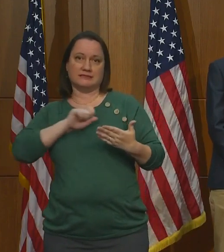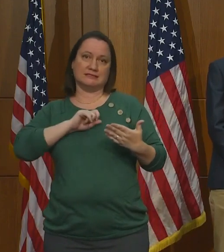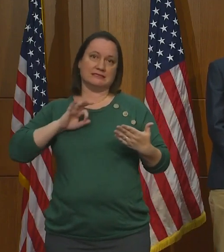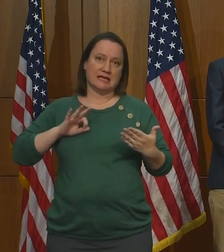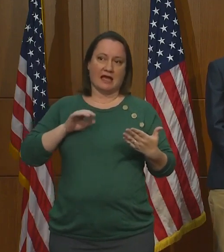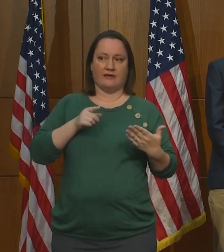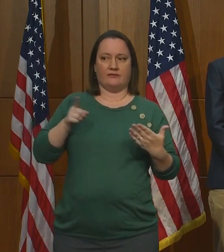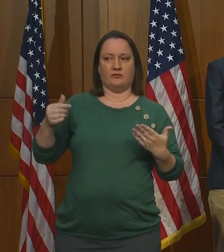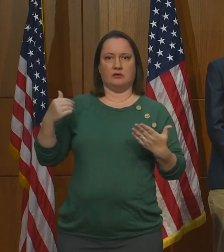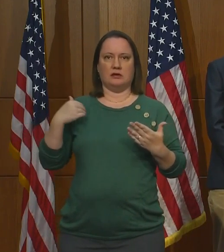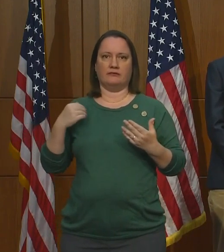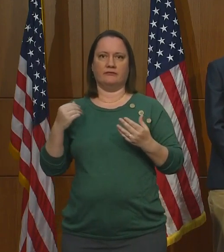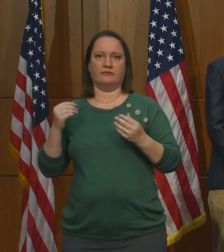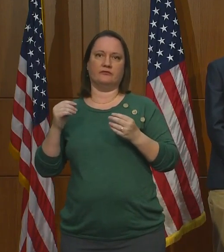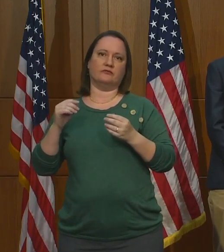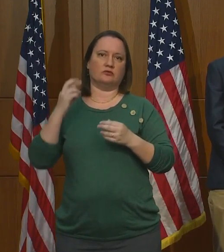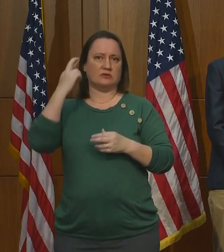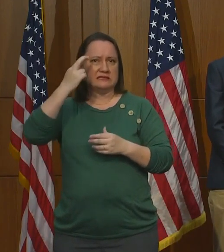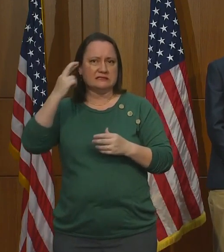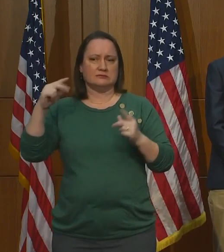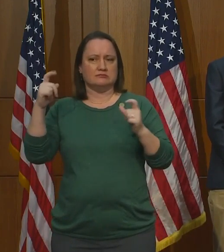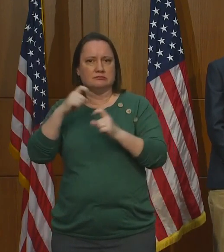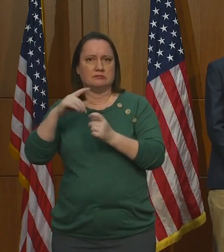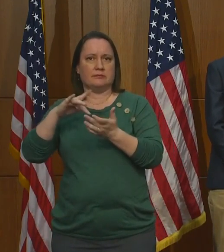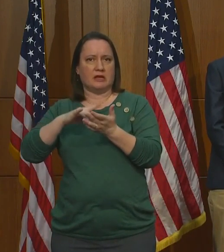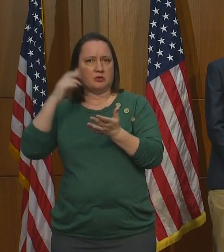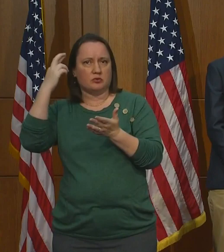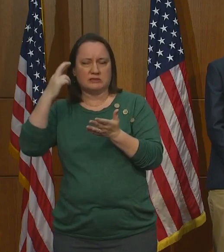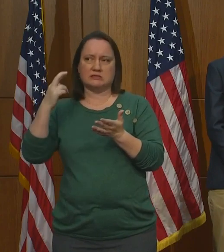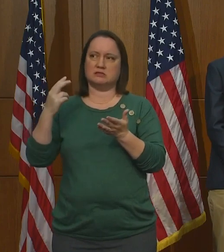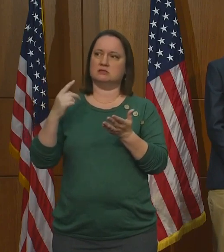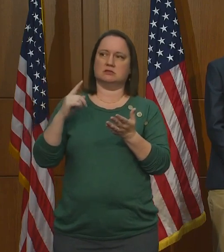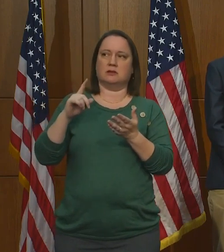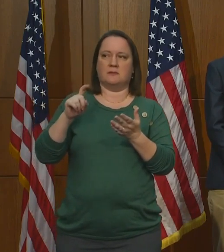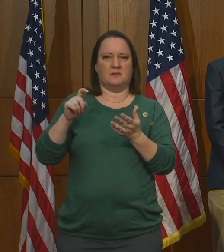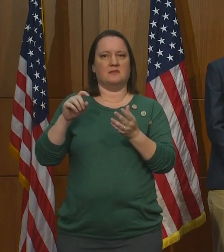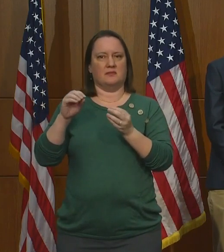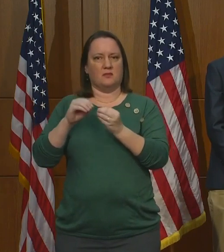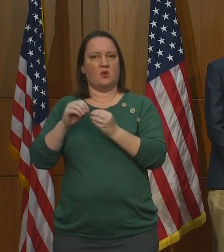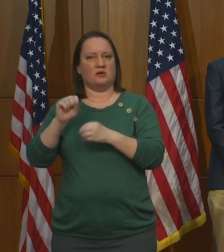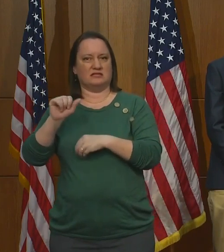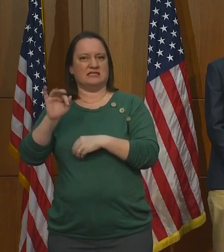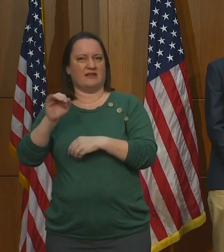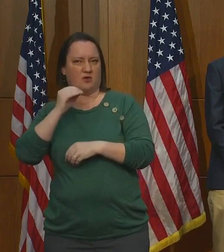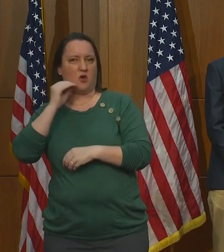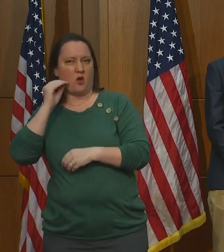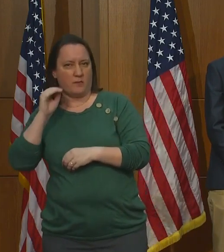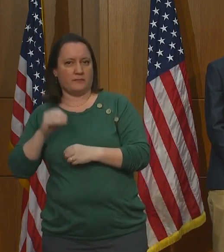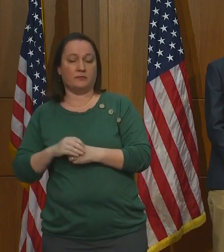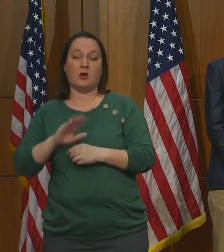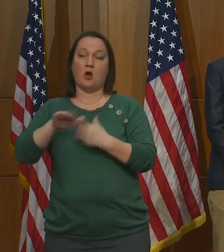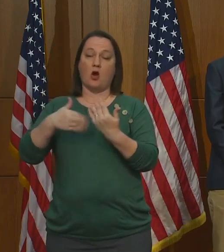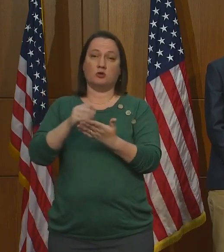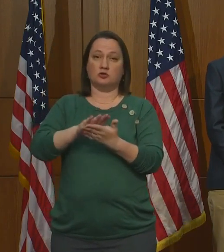MEDICATION ST. BUT THEY ALSO THE RIGHT OPTION MUST BE MADE AVAILABLE FOR STUDENTS STAFF WE HAVE COMPLICATING FACTOR. IN